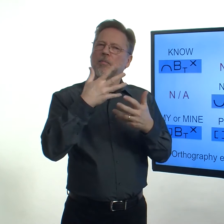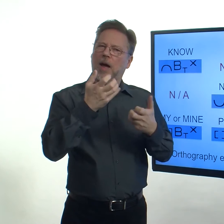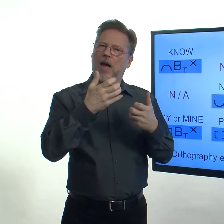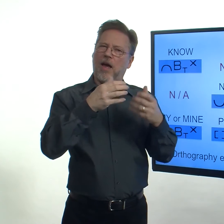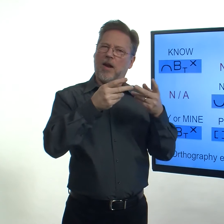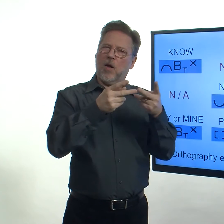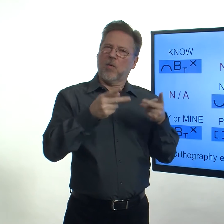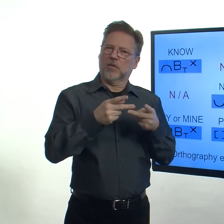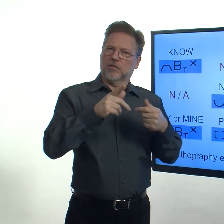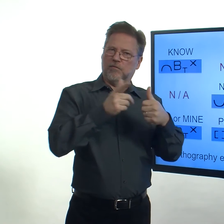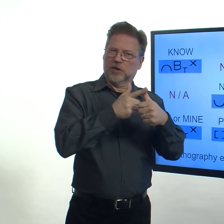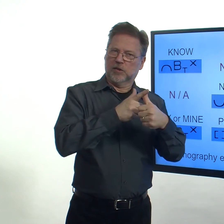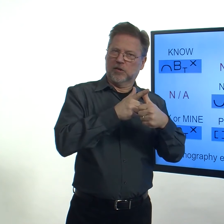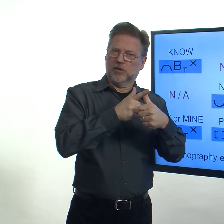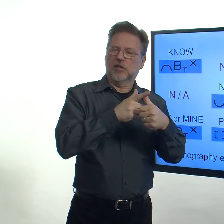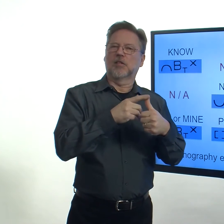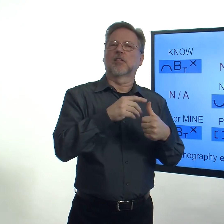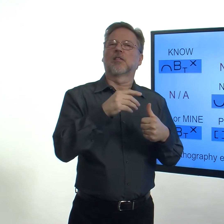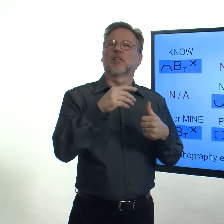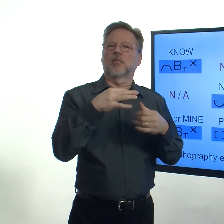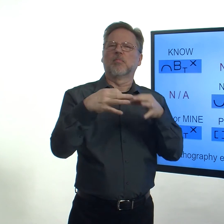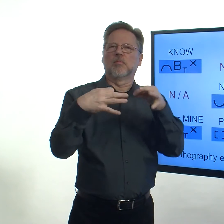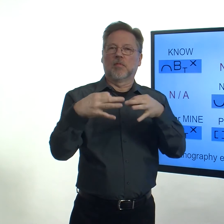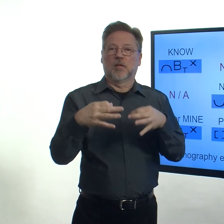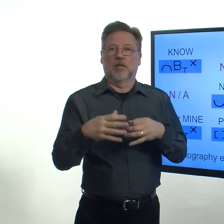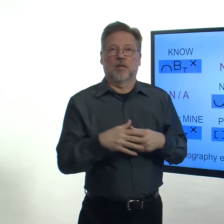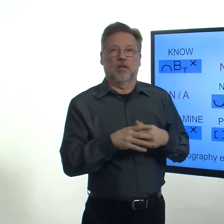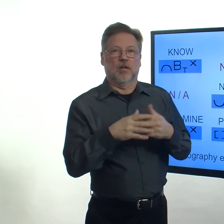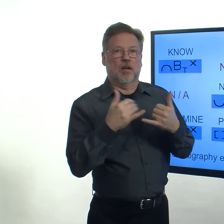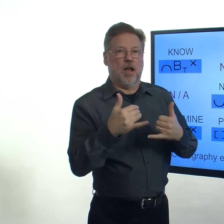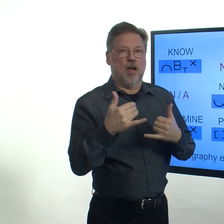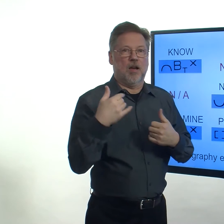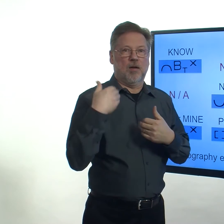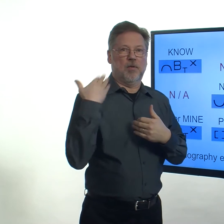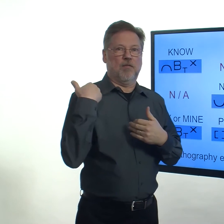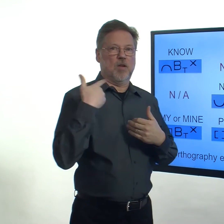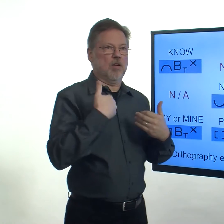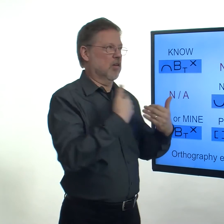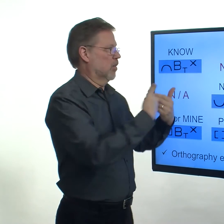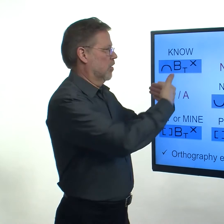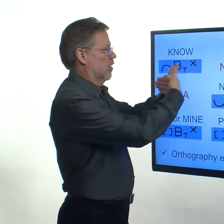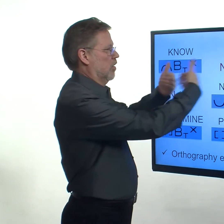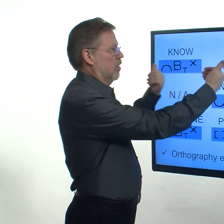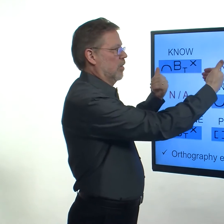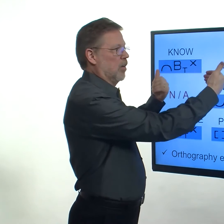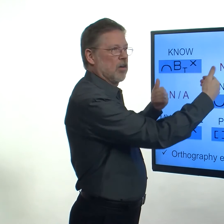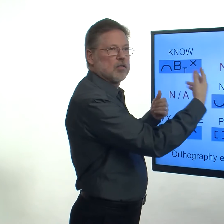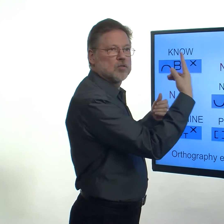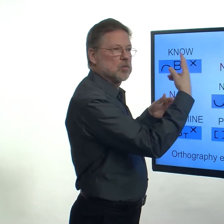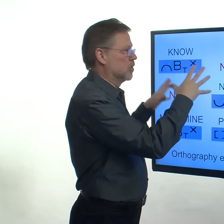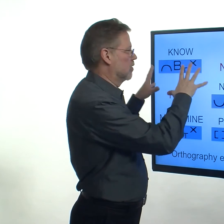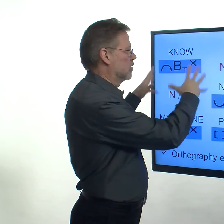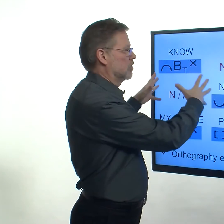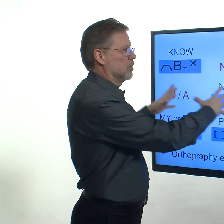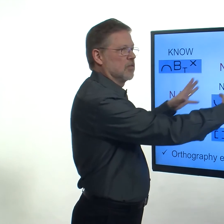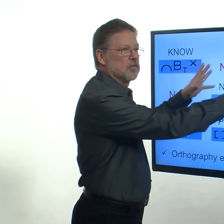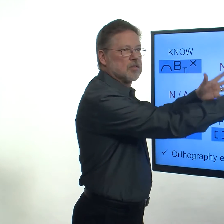to be first. I’ll explain why. Earlier, I divided the notations into two groups based